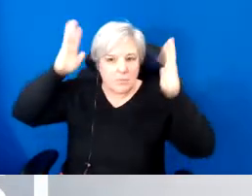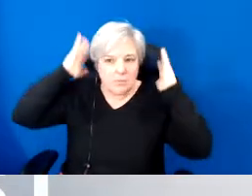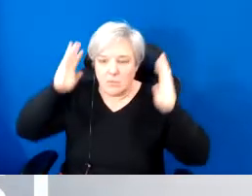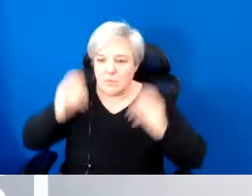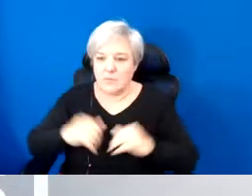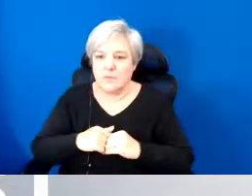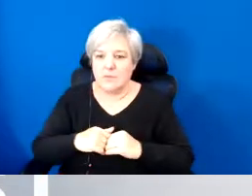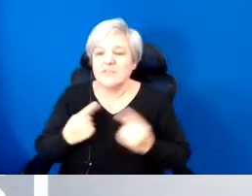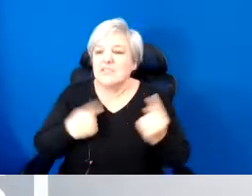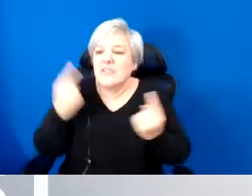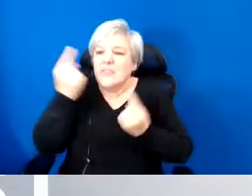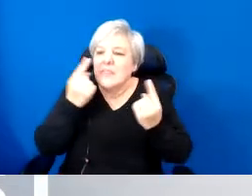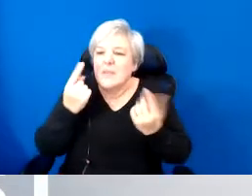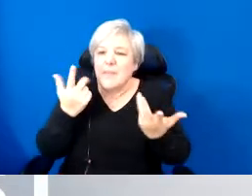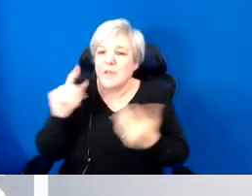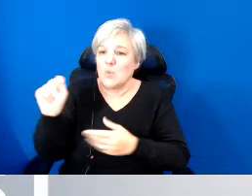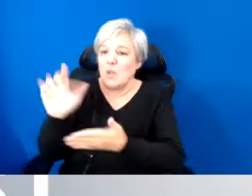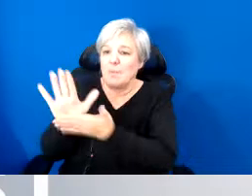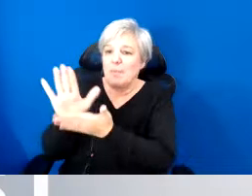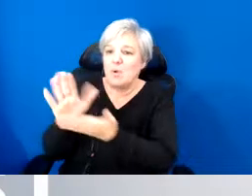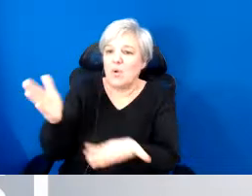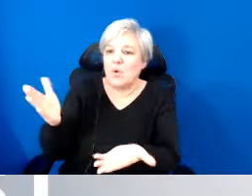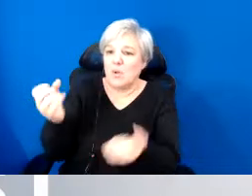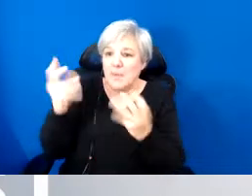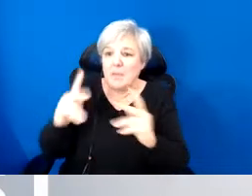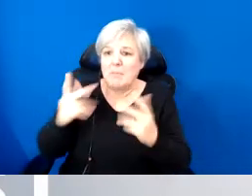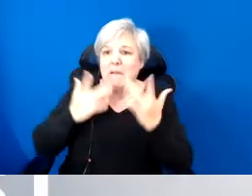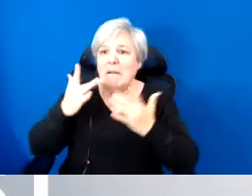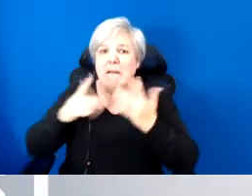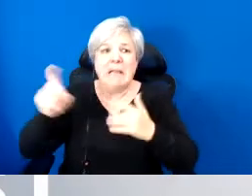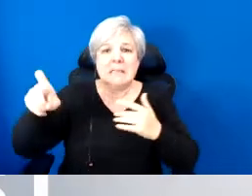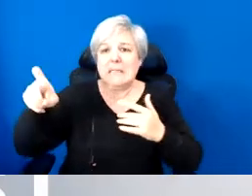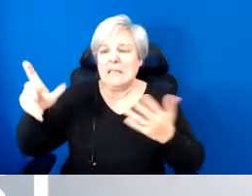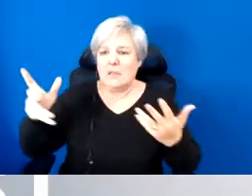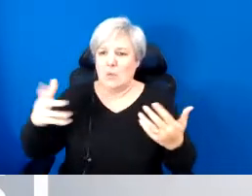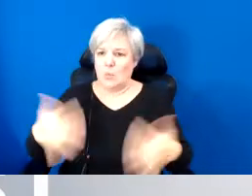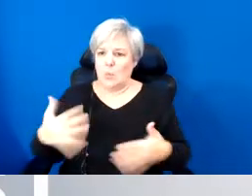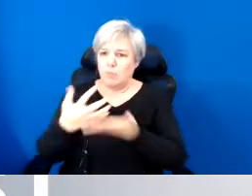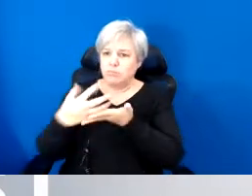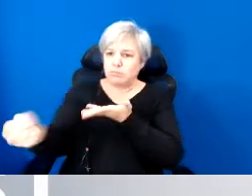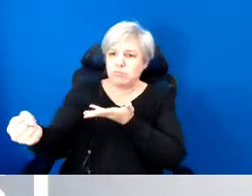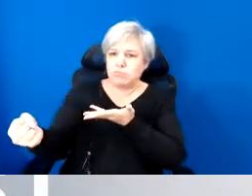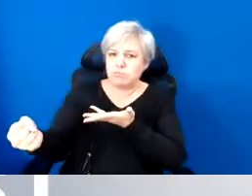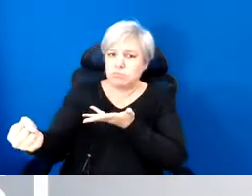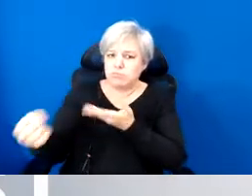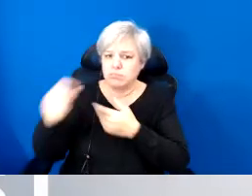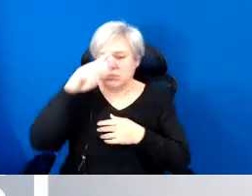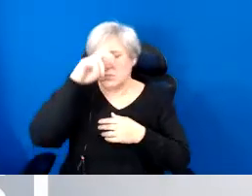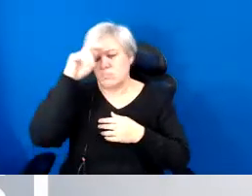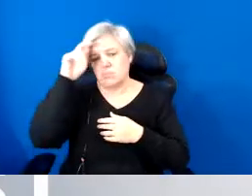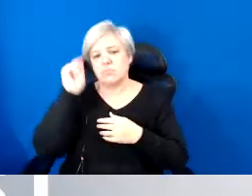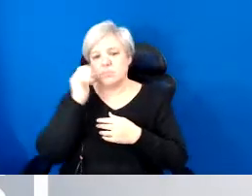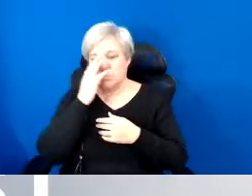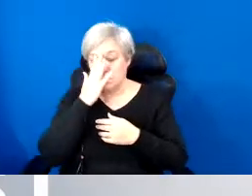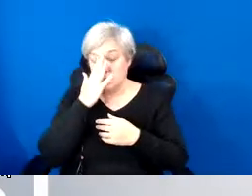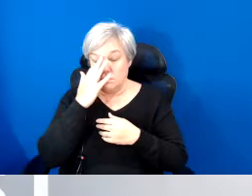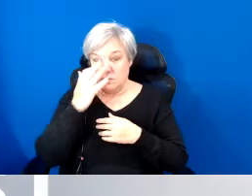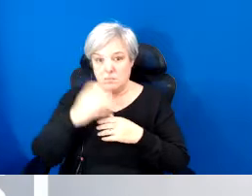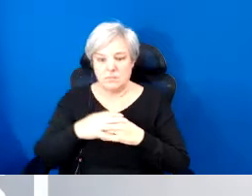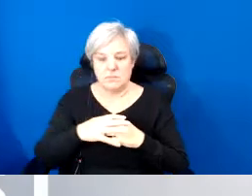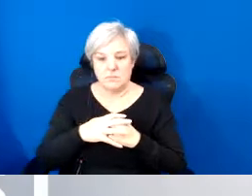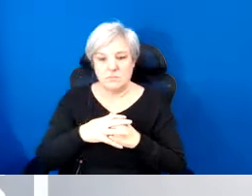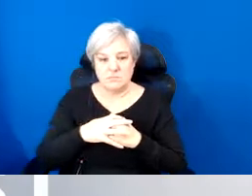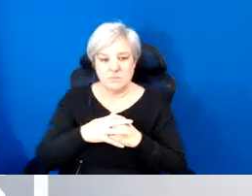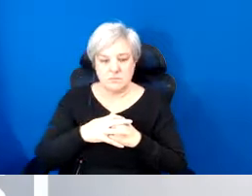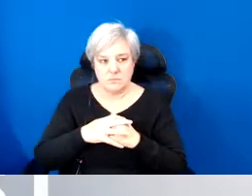Just think of the toilet paper, rain, mice.